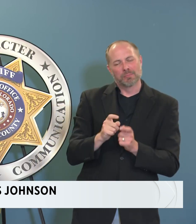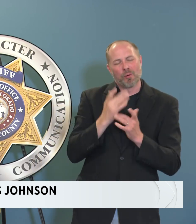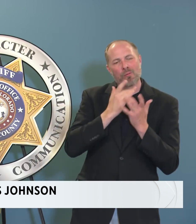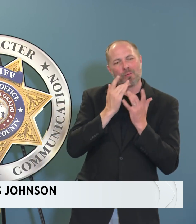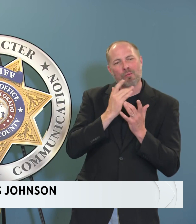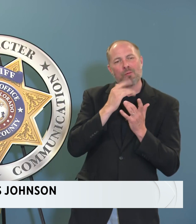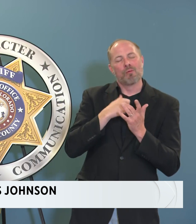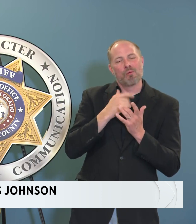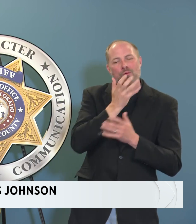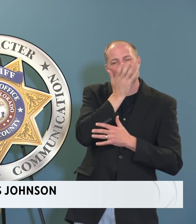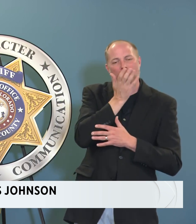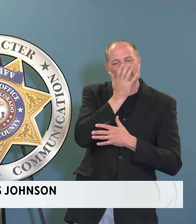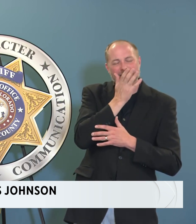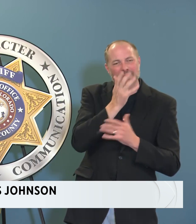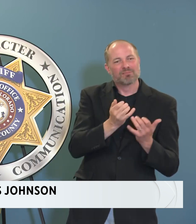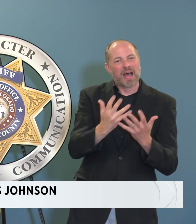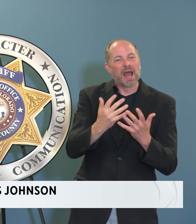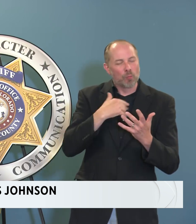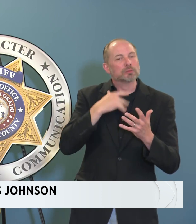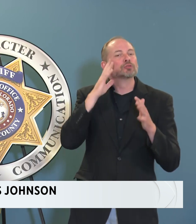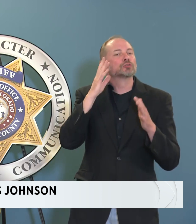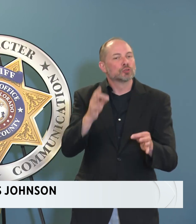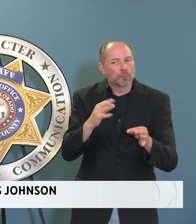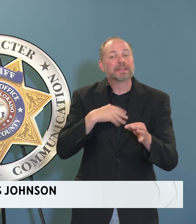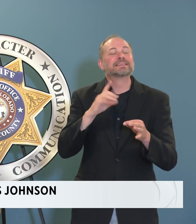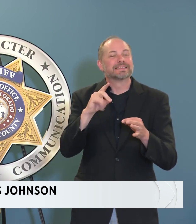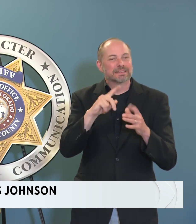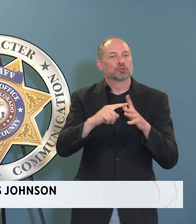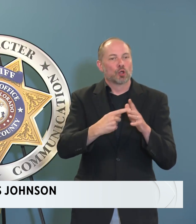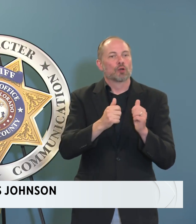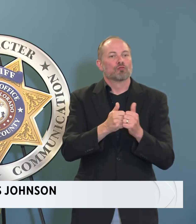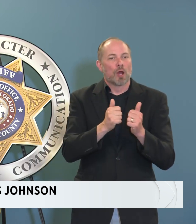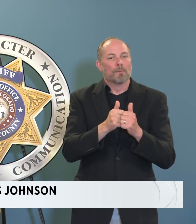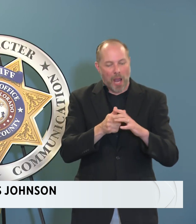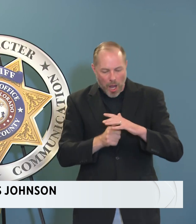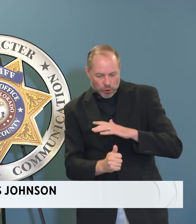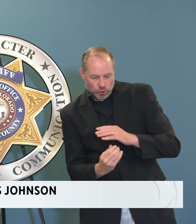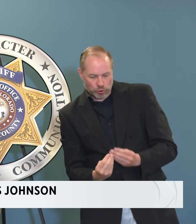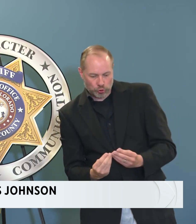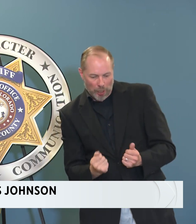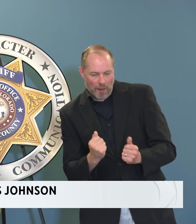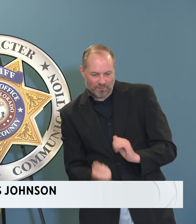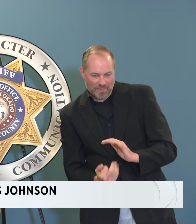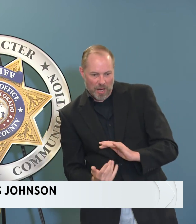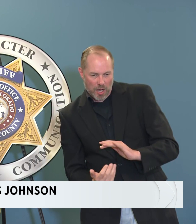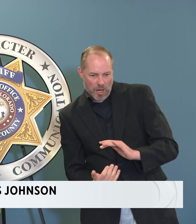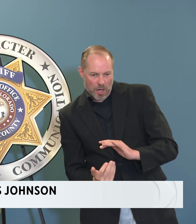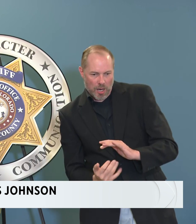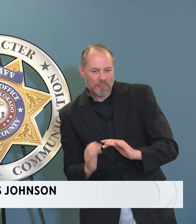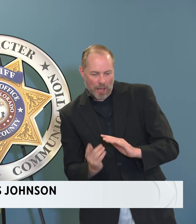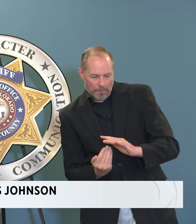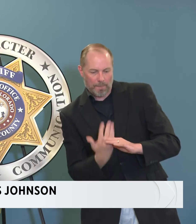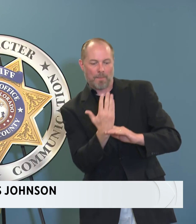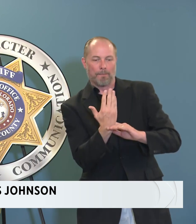TEAMS IN THE AREA OF THE MARSHALL MESA TRAILHEAD AND IN 2005 THERE WAS A SMALL GRASS HAVE BEEN STARTED BY A SURFACE